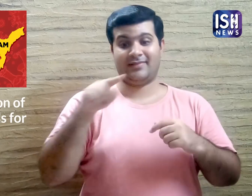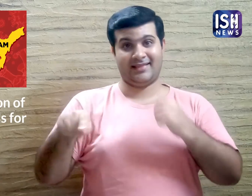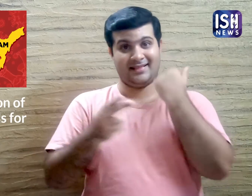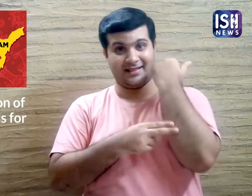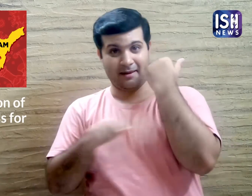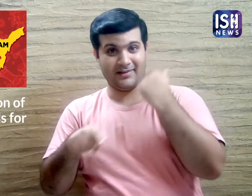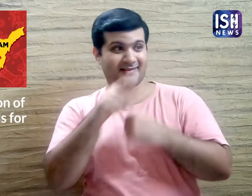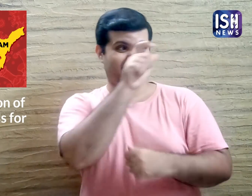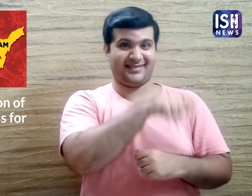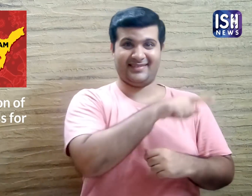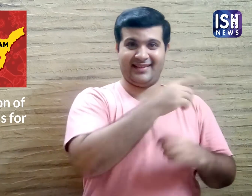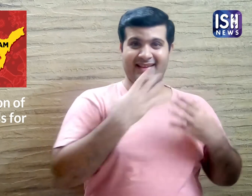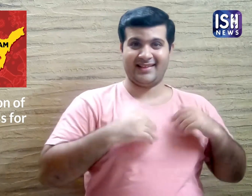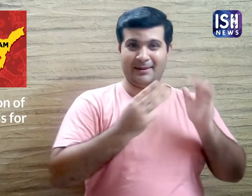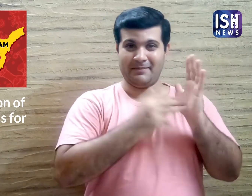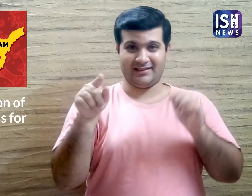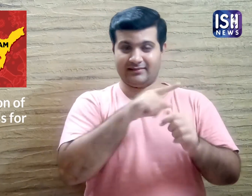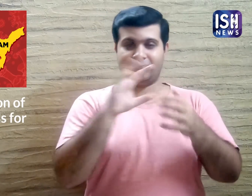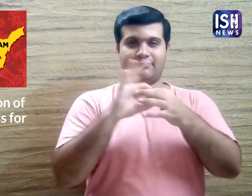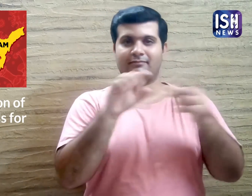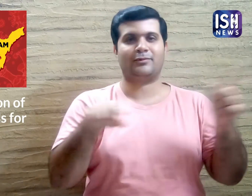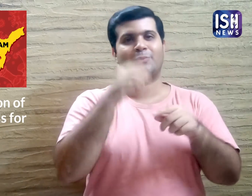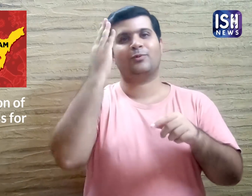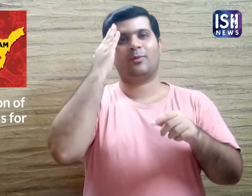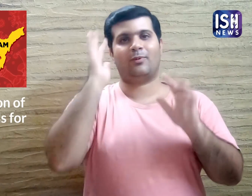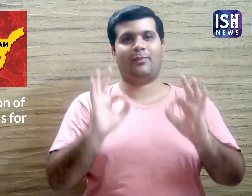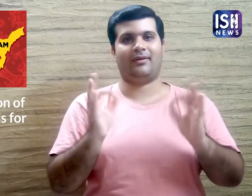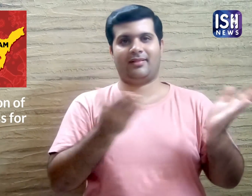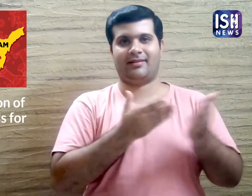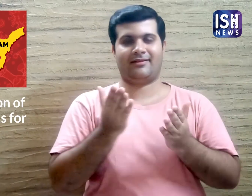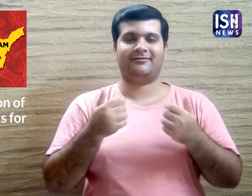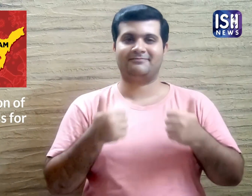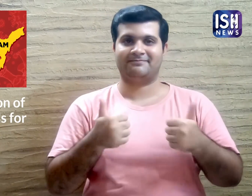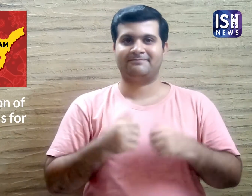Mr. Sarma and the Minister have a good bond.